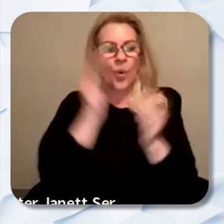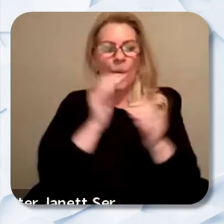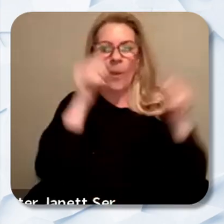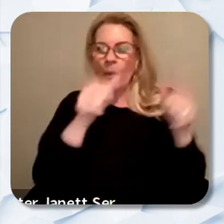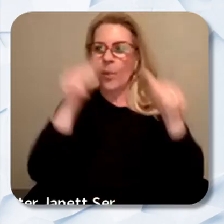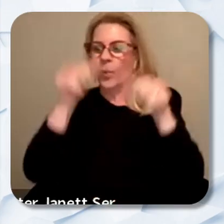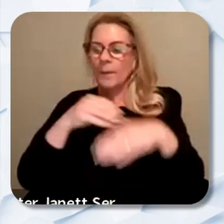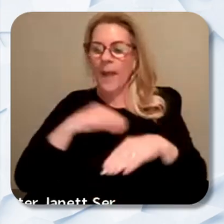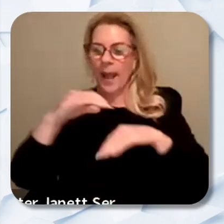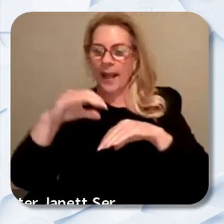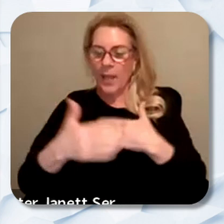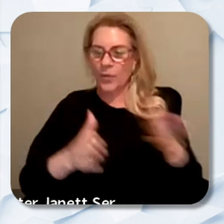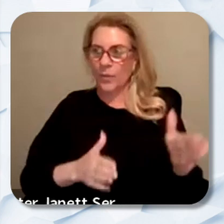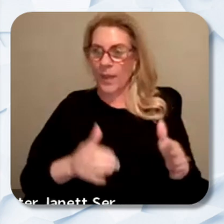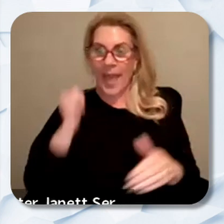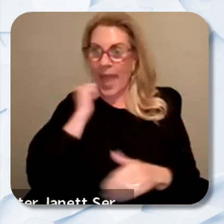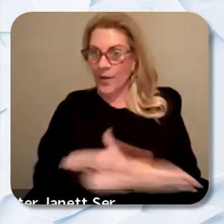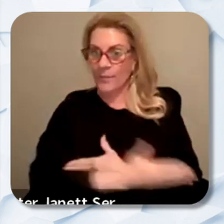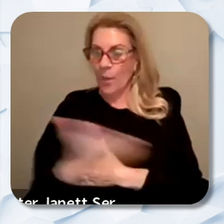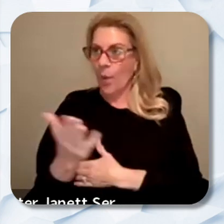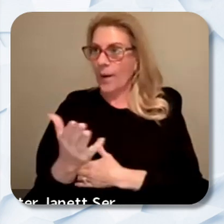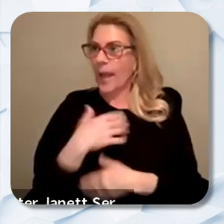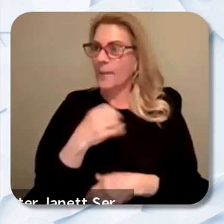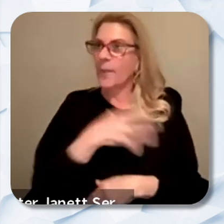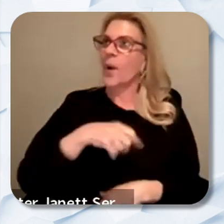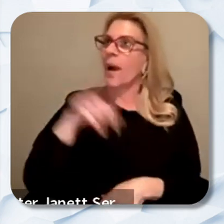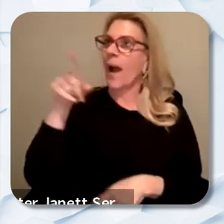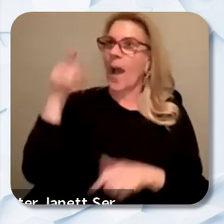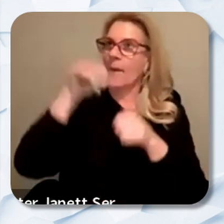and every morning I look at it as I'm locking my purse away. I remember that. I'll remember